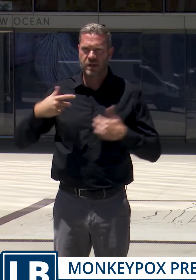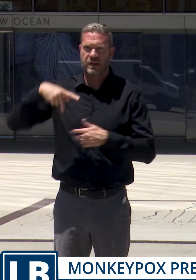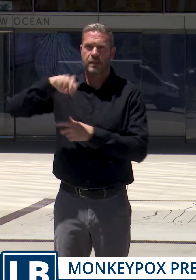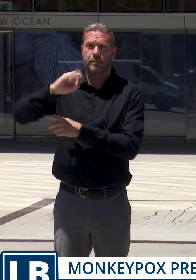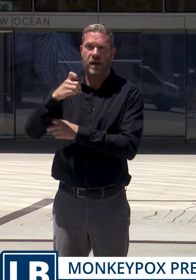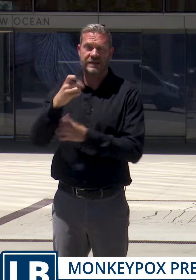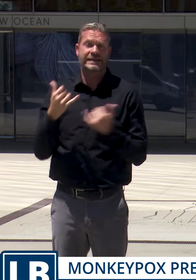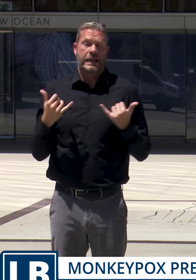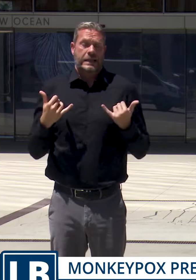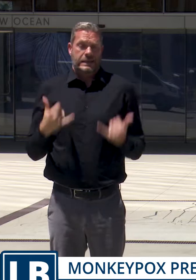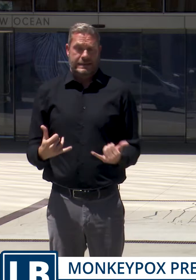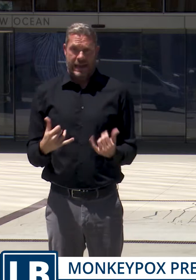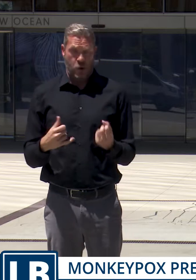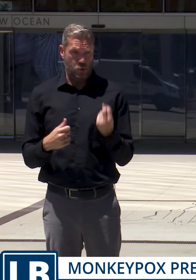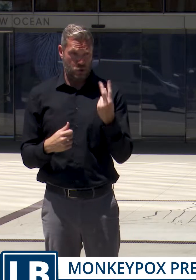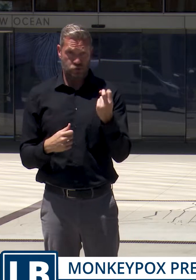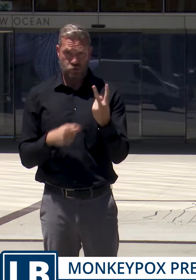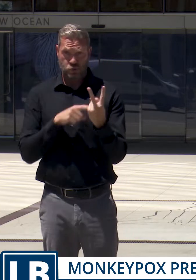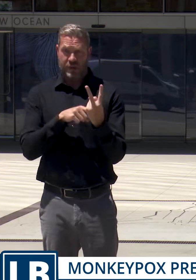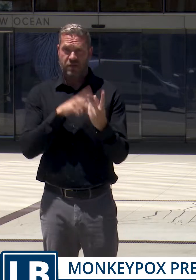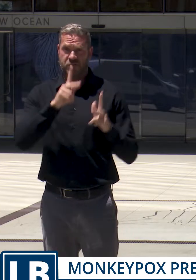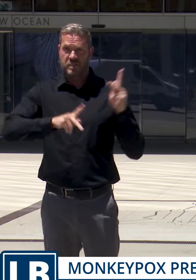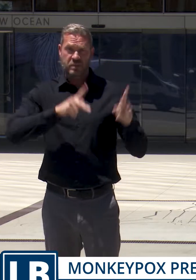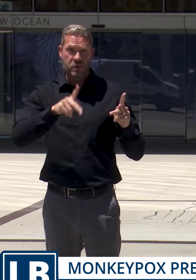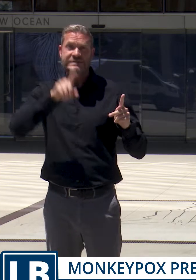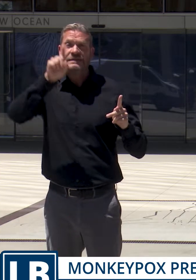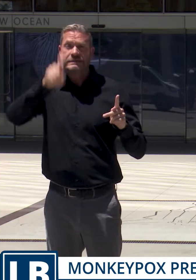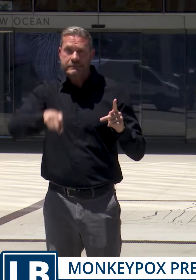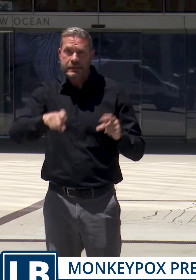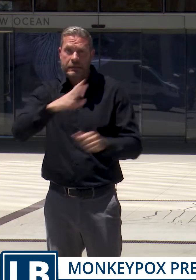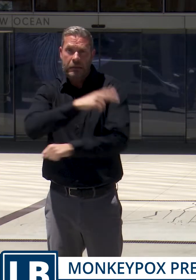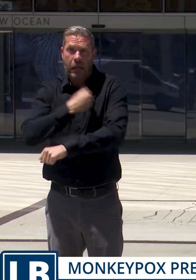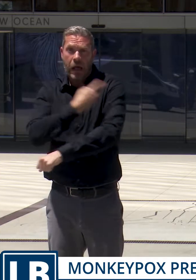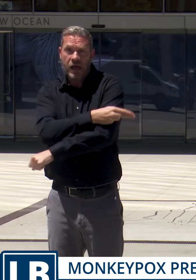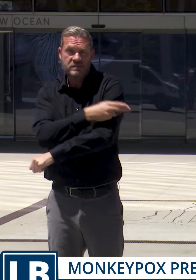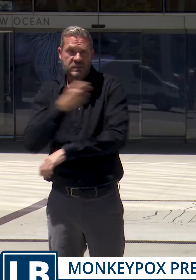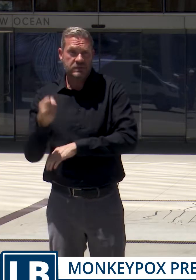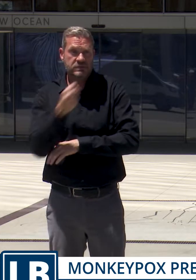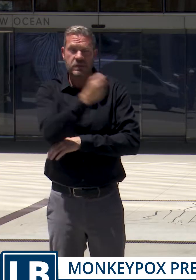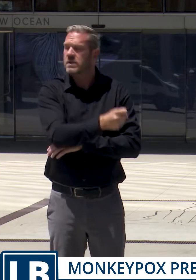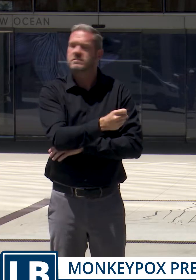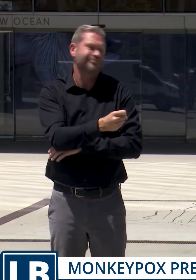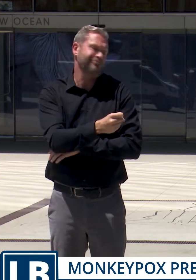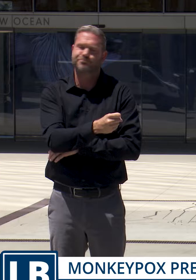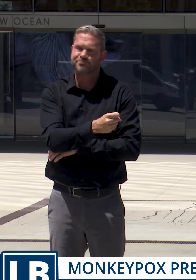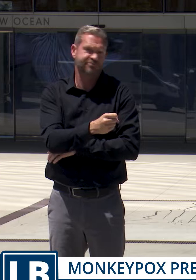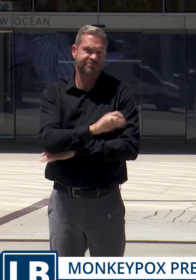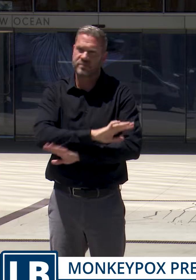have required any type of hospitalization certainly none have lost their lives and so we're